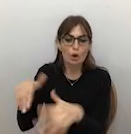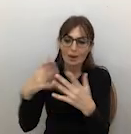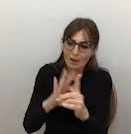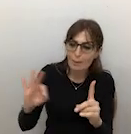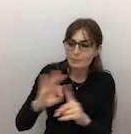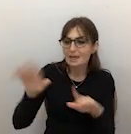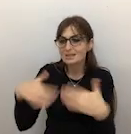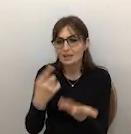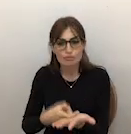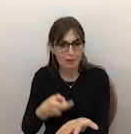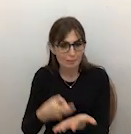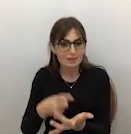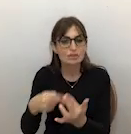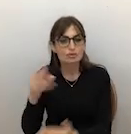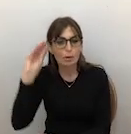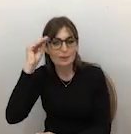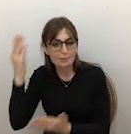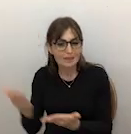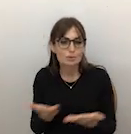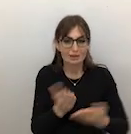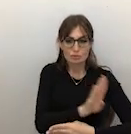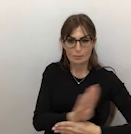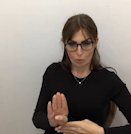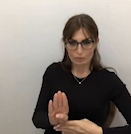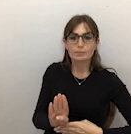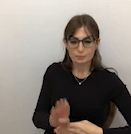and any recommendations from the committee to the board.